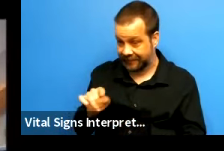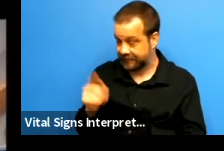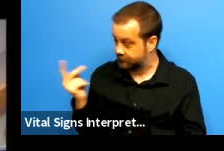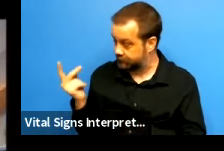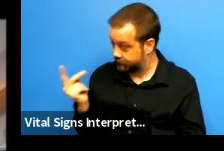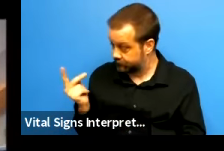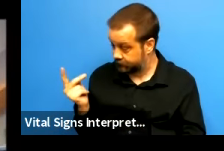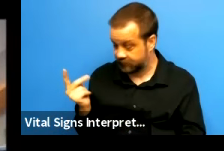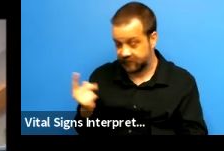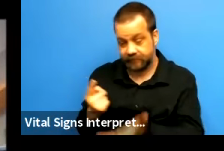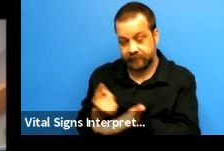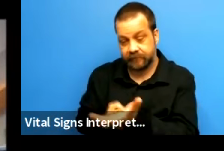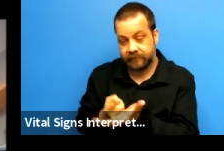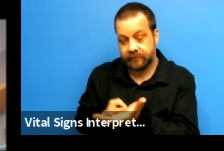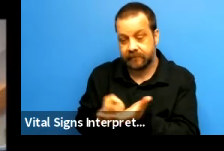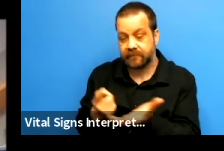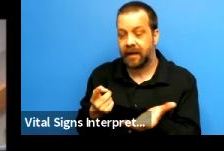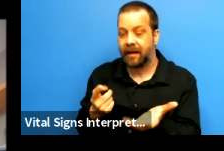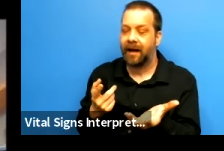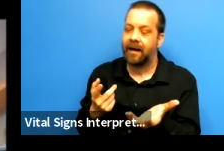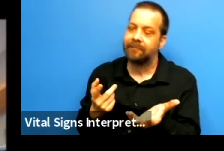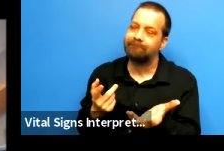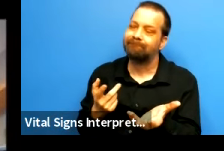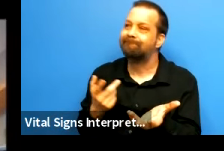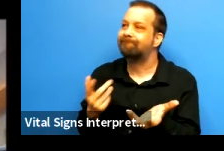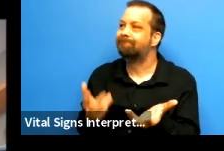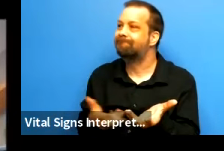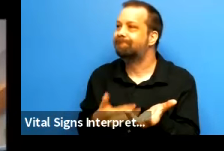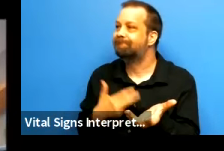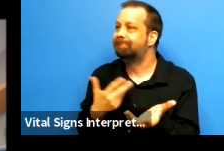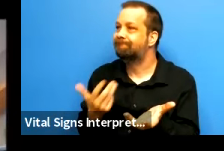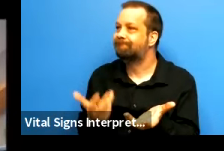is how so much of the planning is work